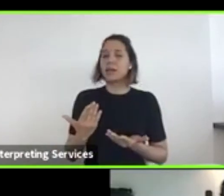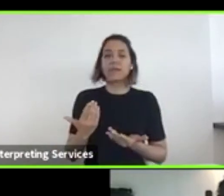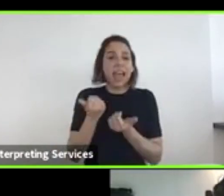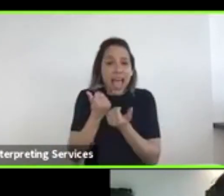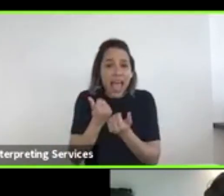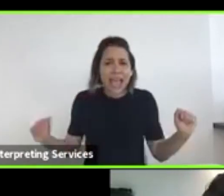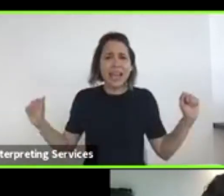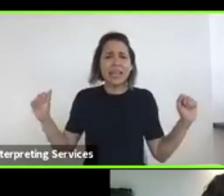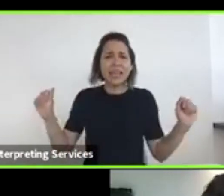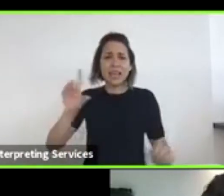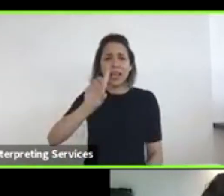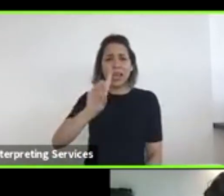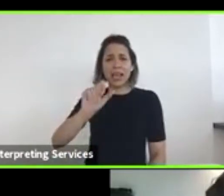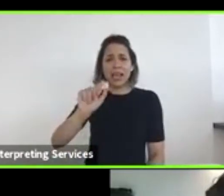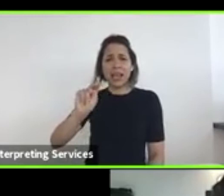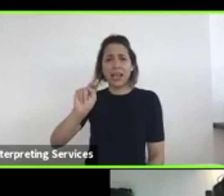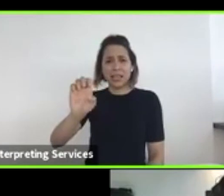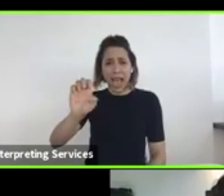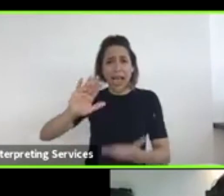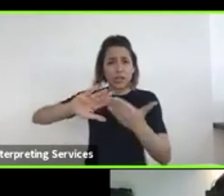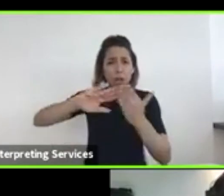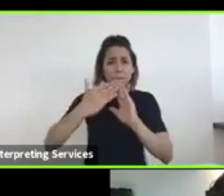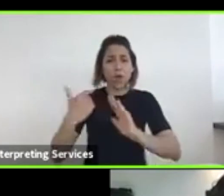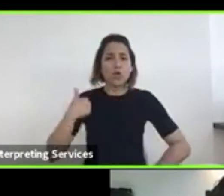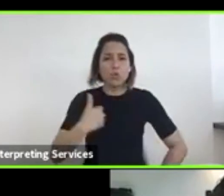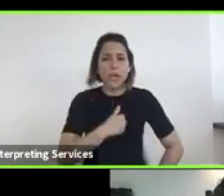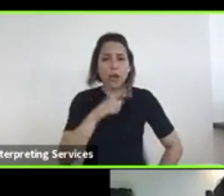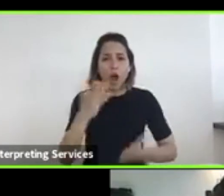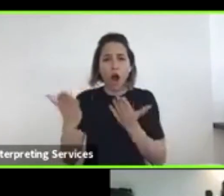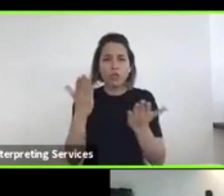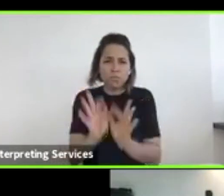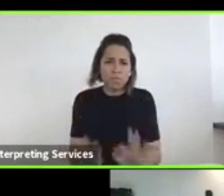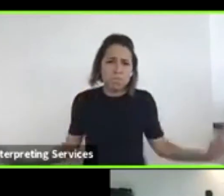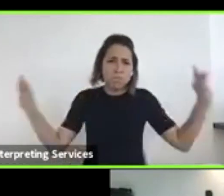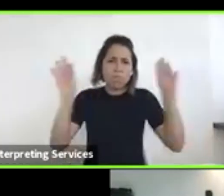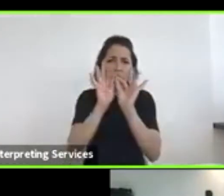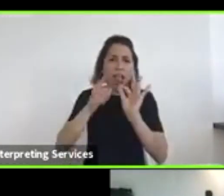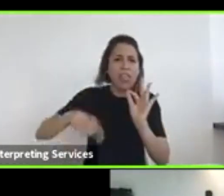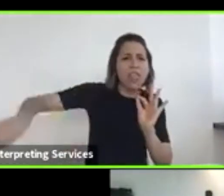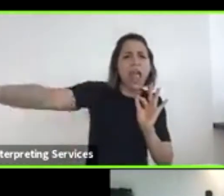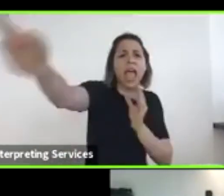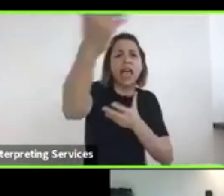WE ARE SERVING, ARE THE PEOPLE THAT -- ARE IN THE ROOM WITH US, DOING IT.